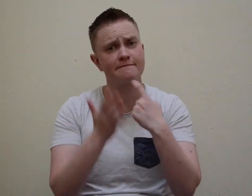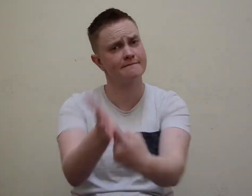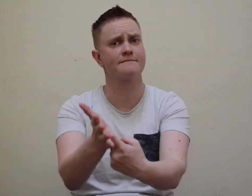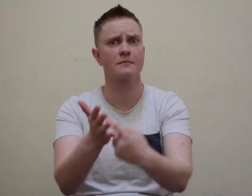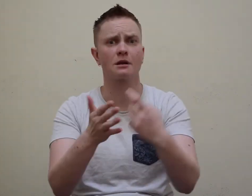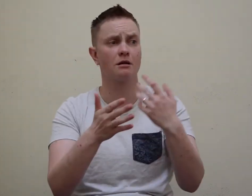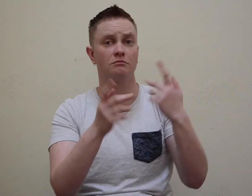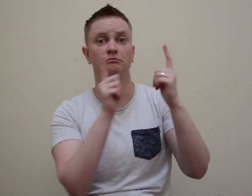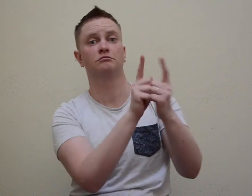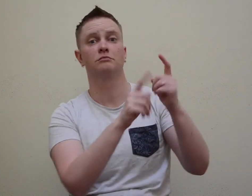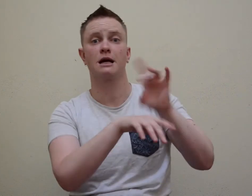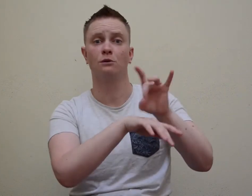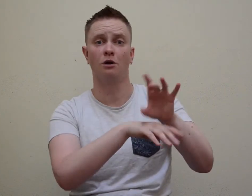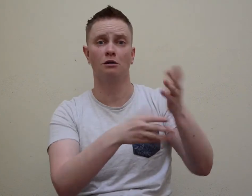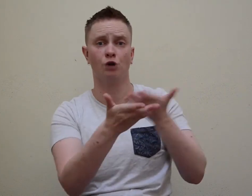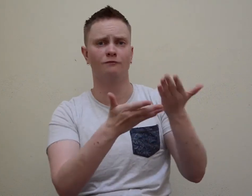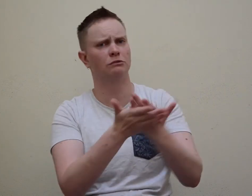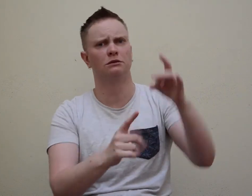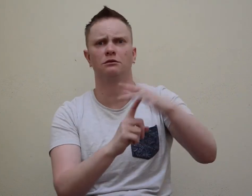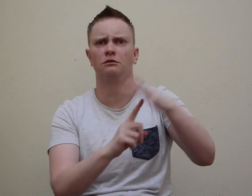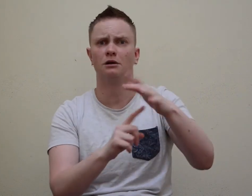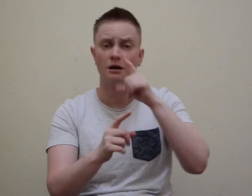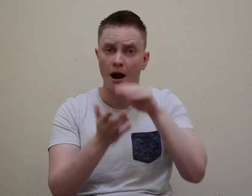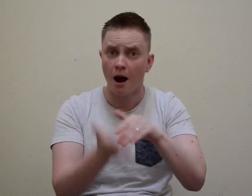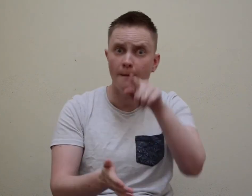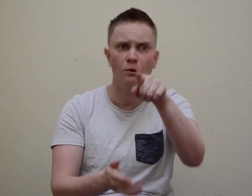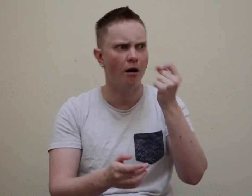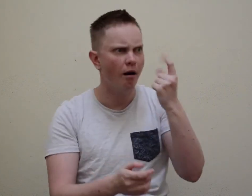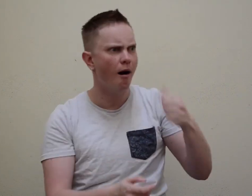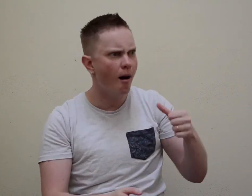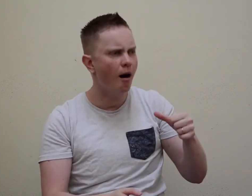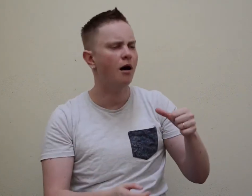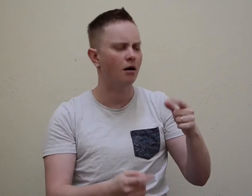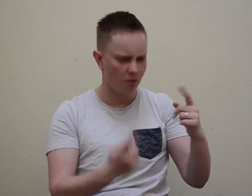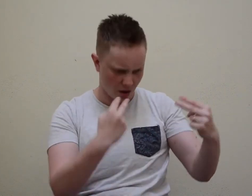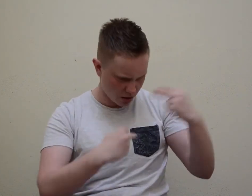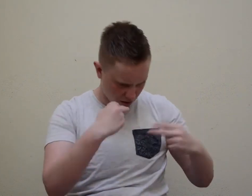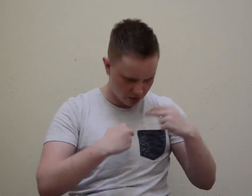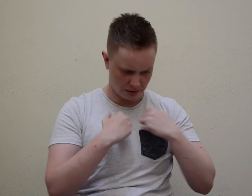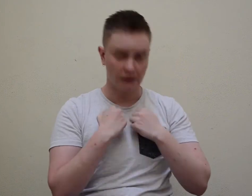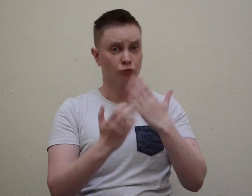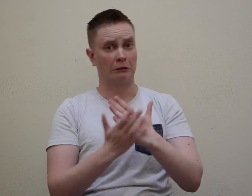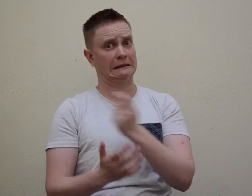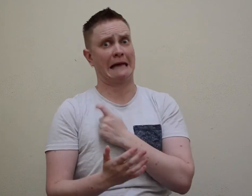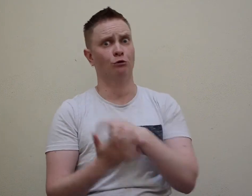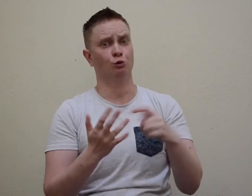And I'd really recommend a counseling service, they can help you understand different perspectives, understand yourself